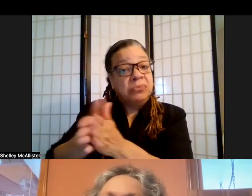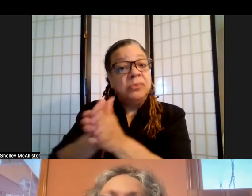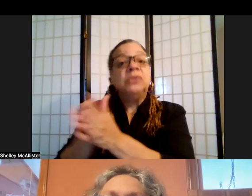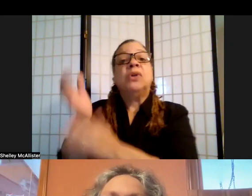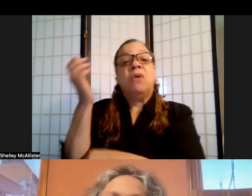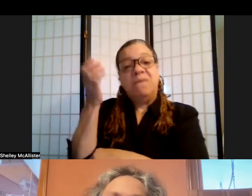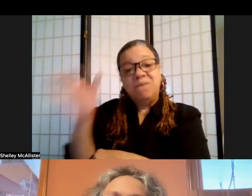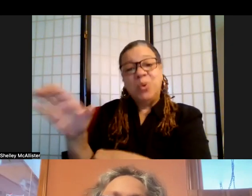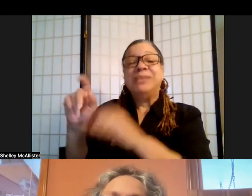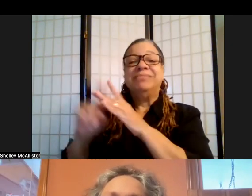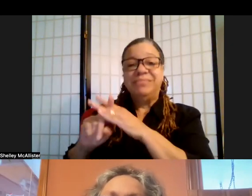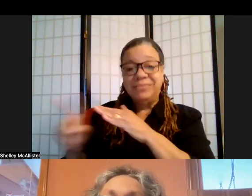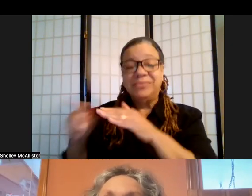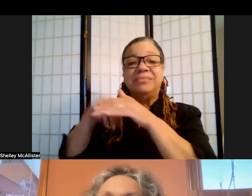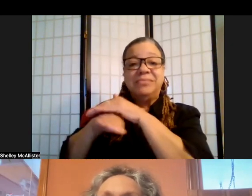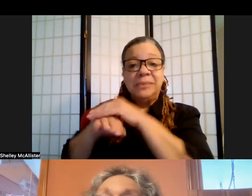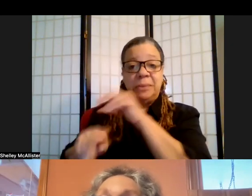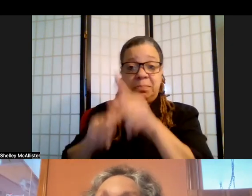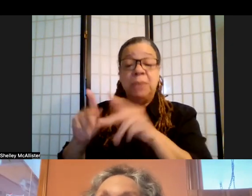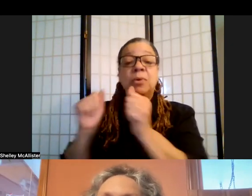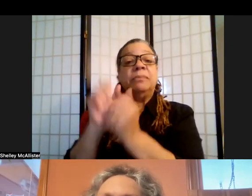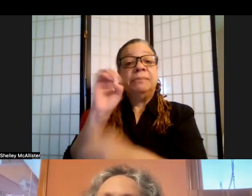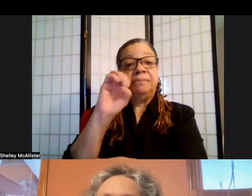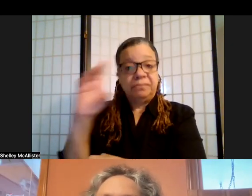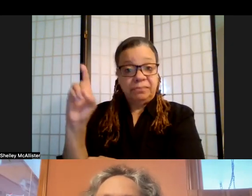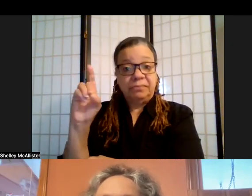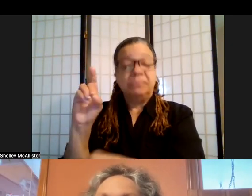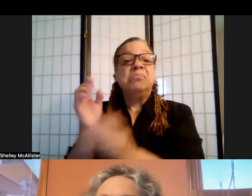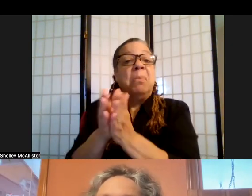in collaboration with academic, public, and private sector partners,